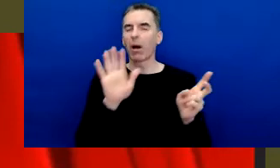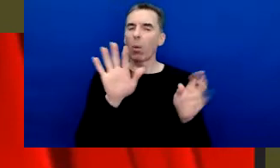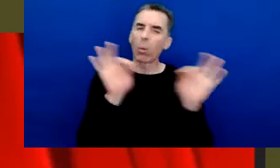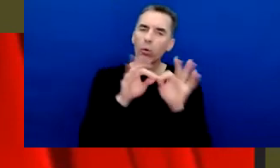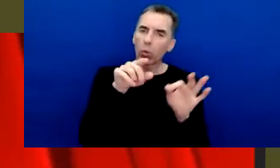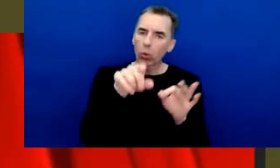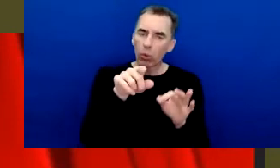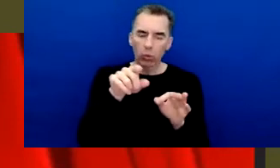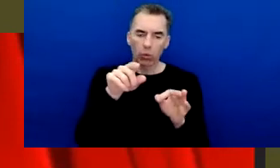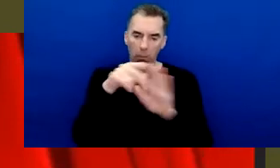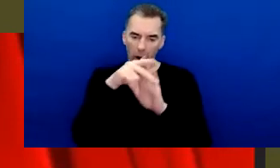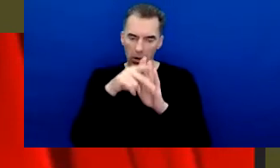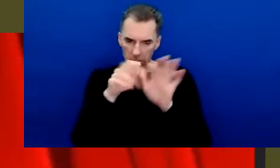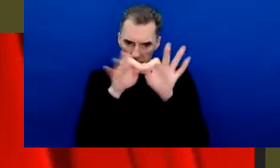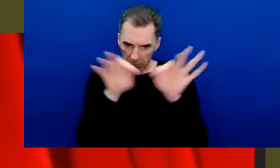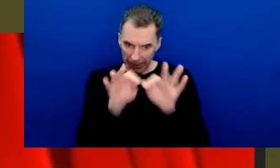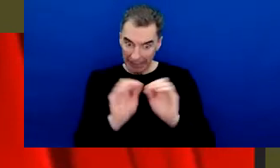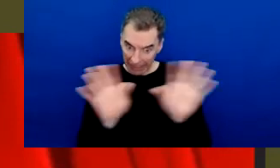and easy to understand, and I will uphold them.